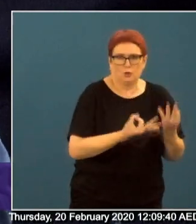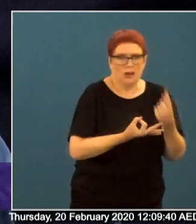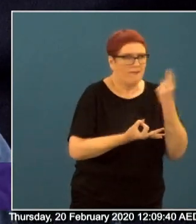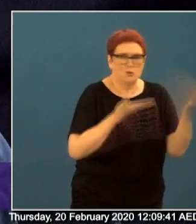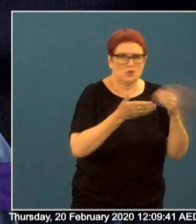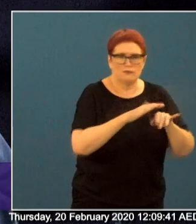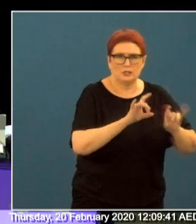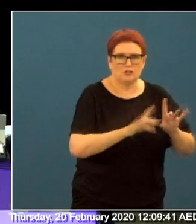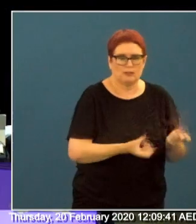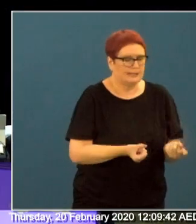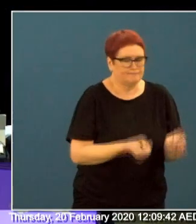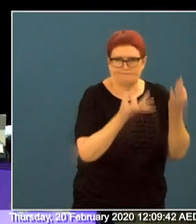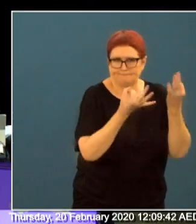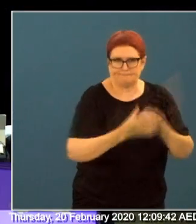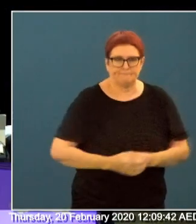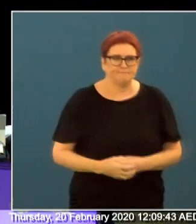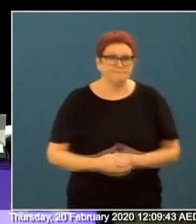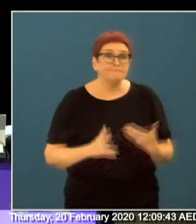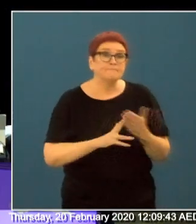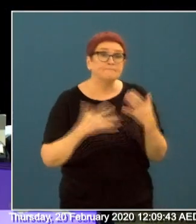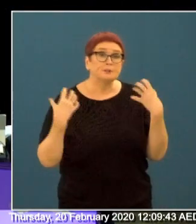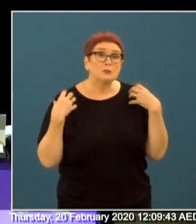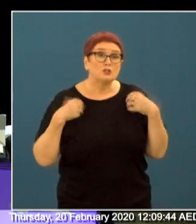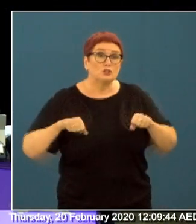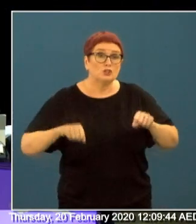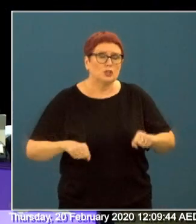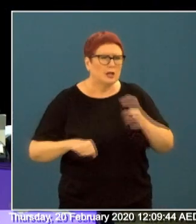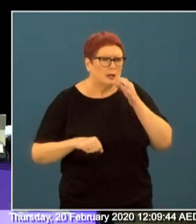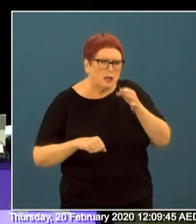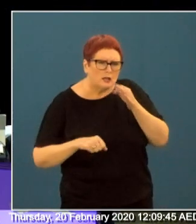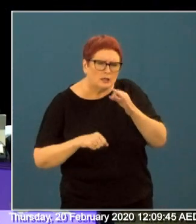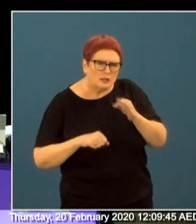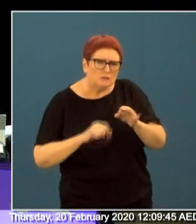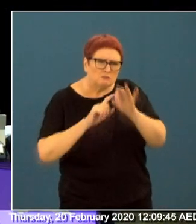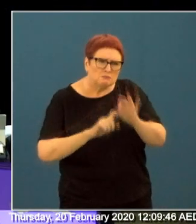can I raise some general issues which seem to emerge from your analysis.